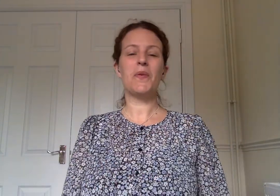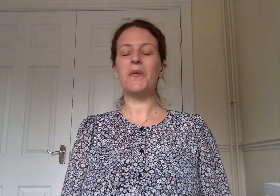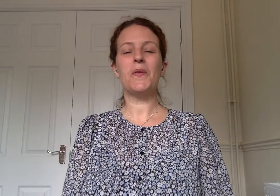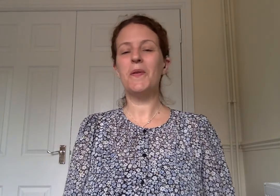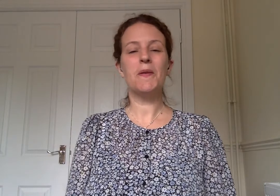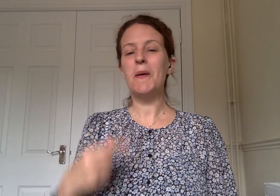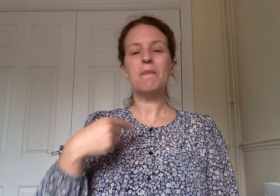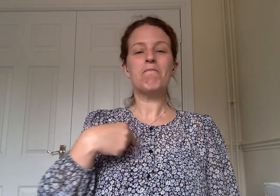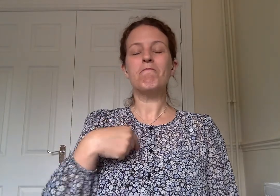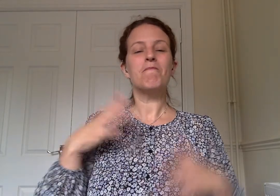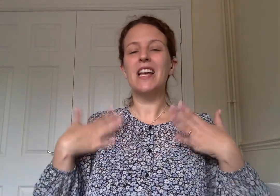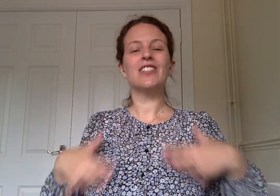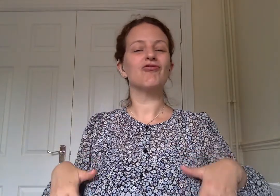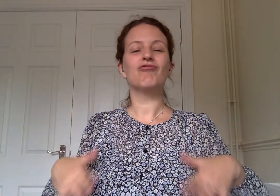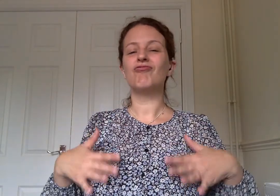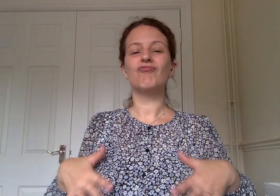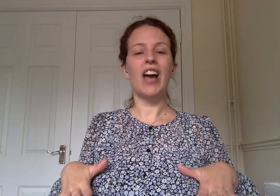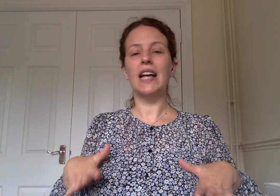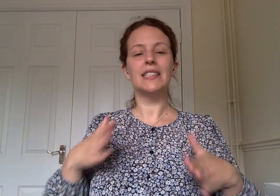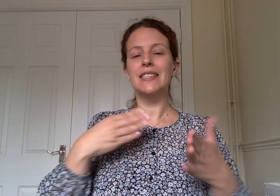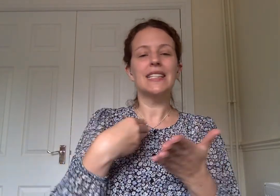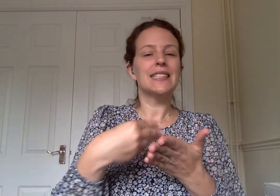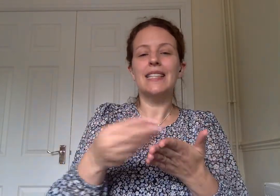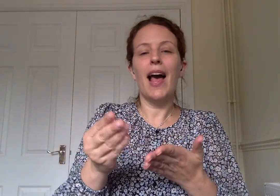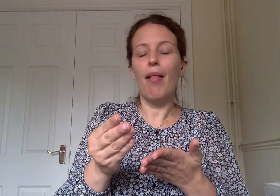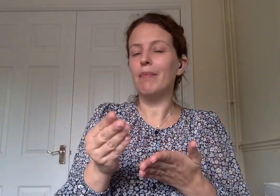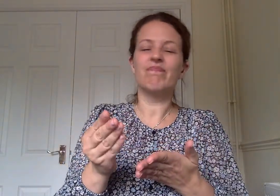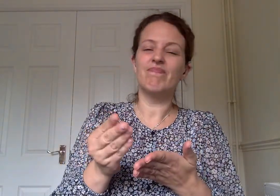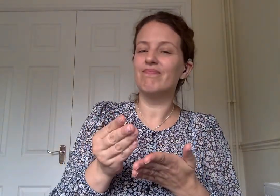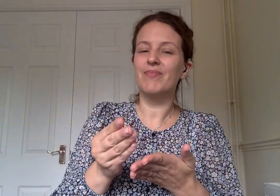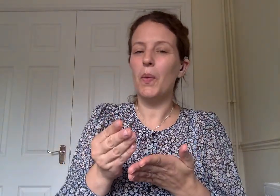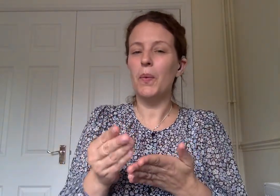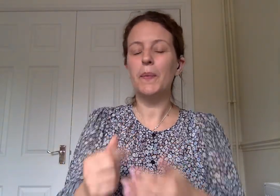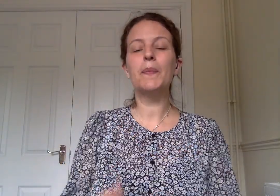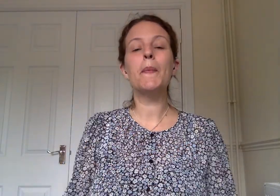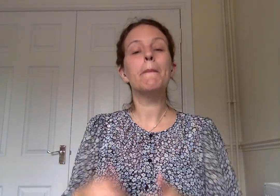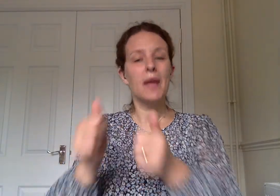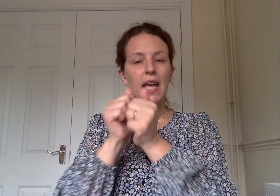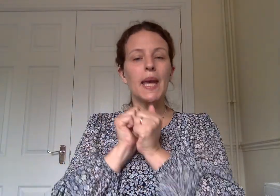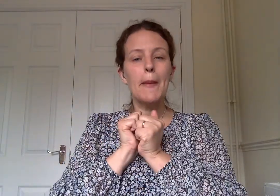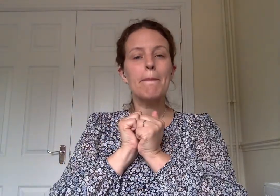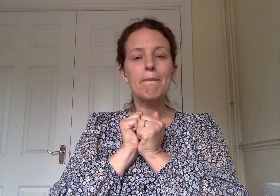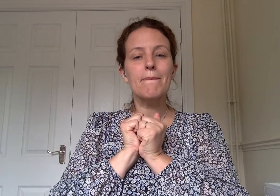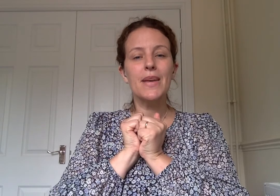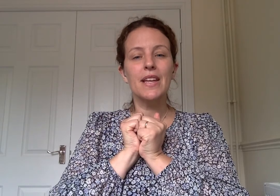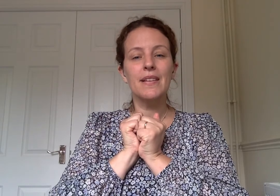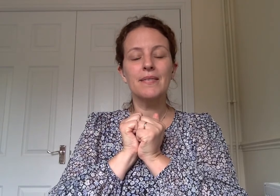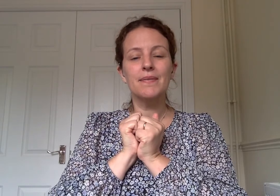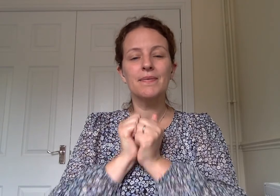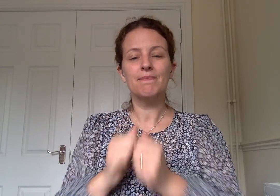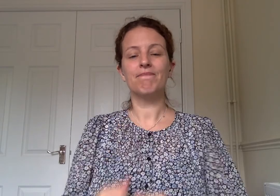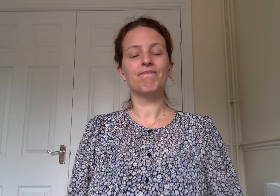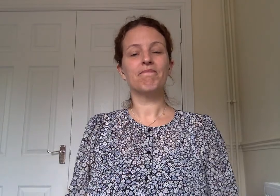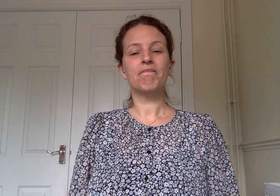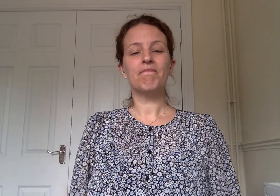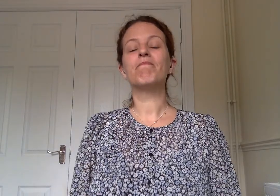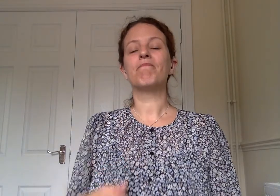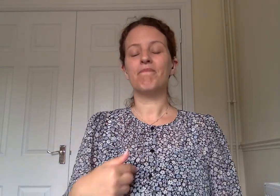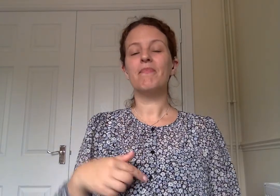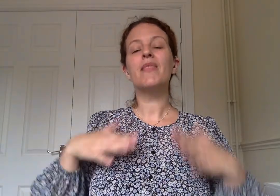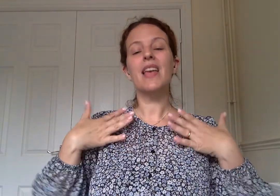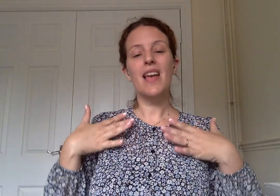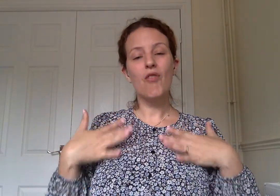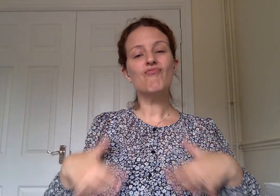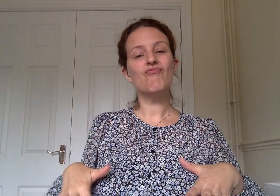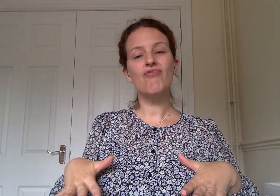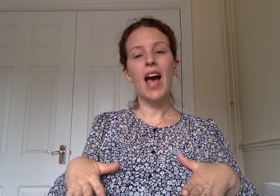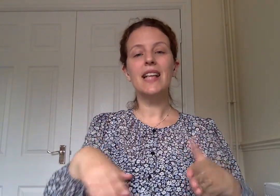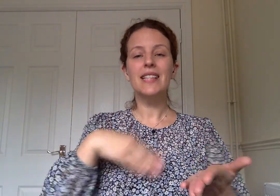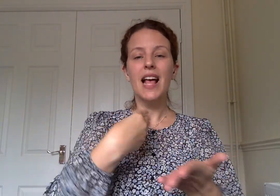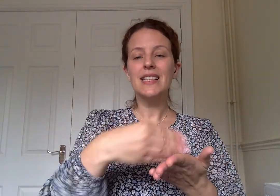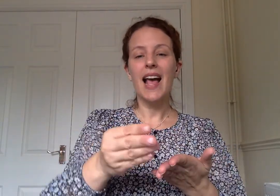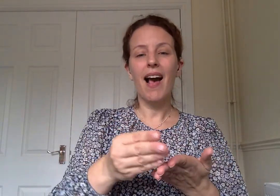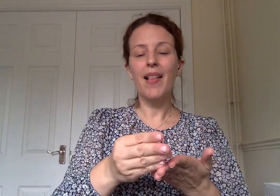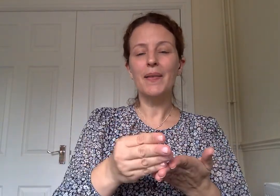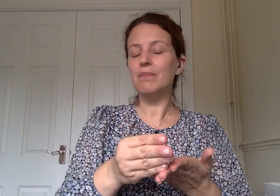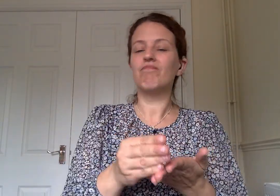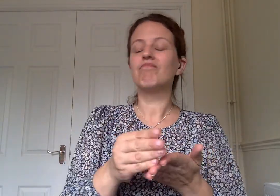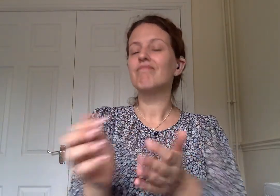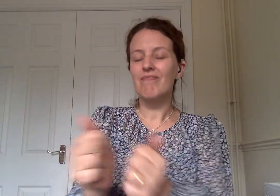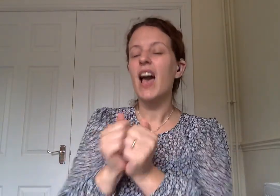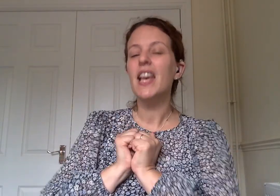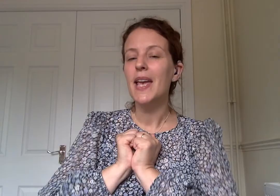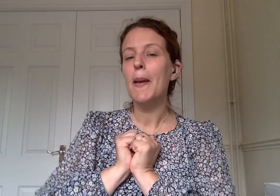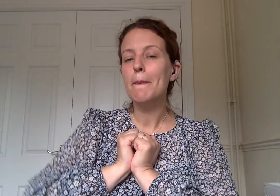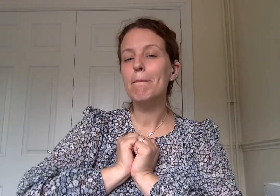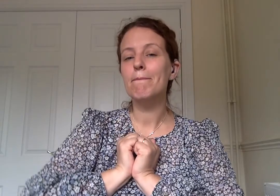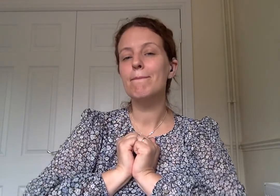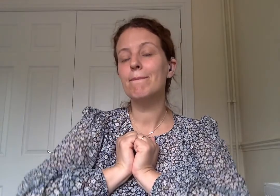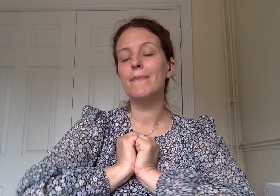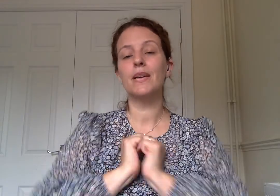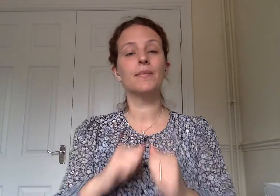No, me dress sell, no, keep.